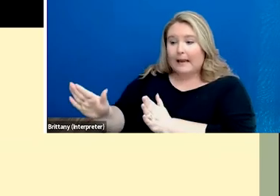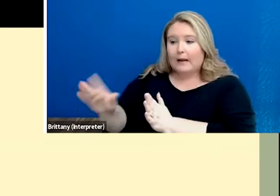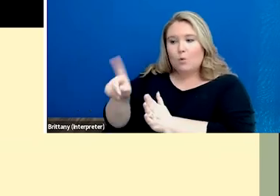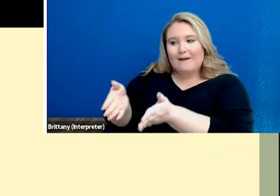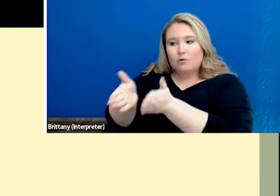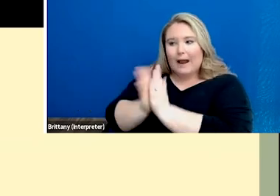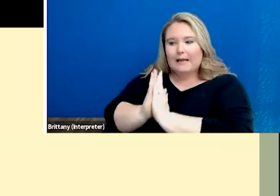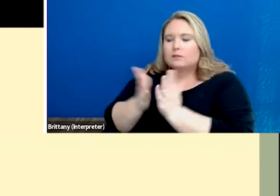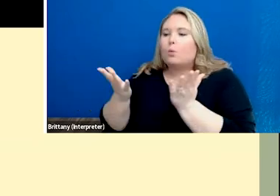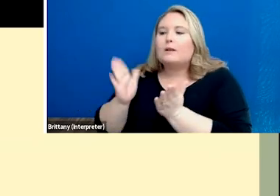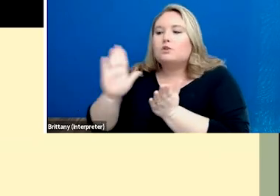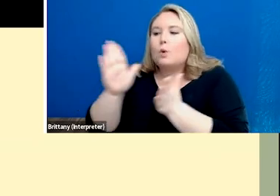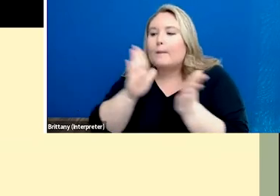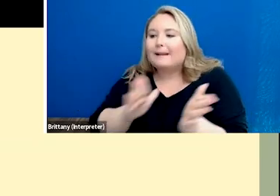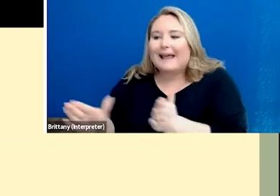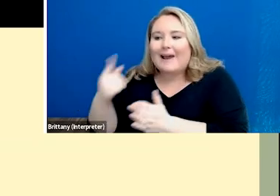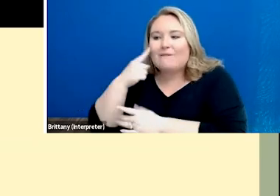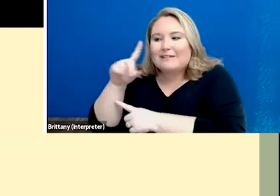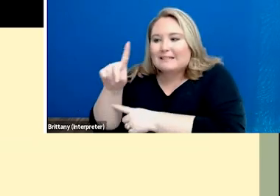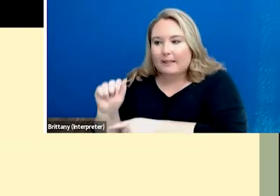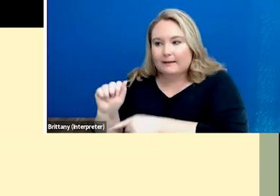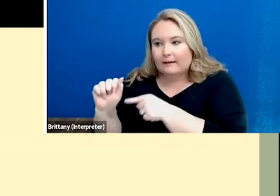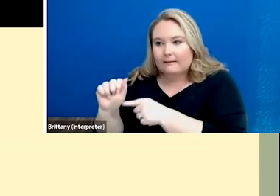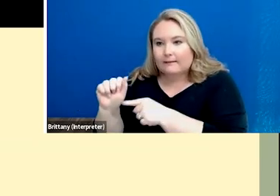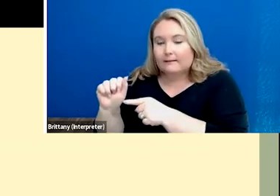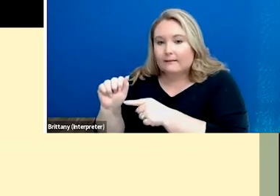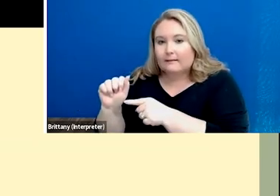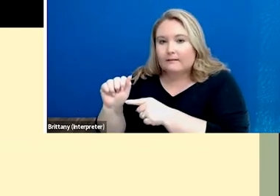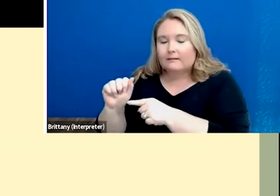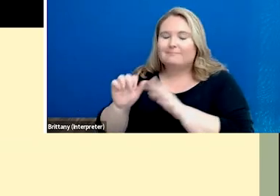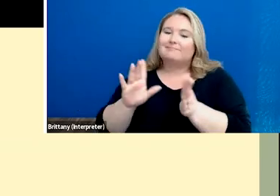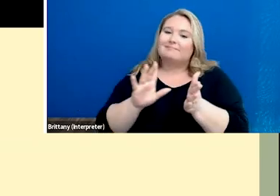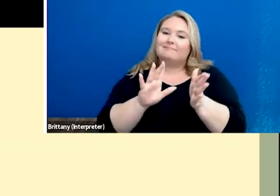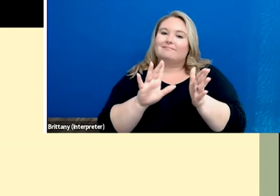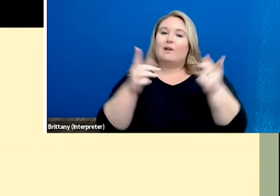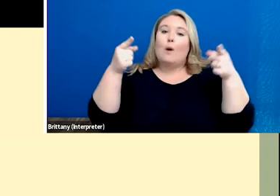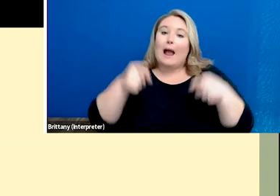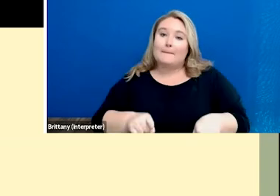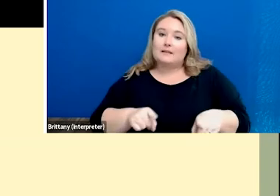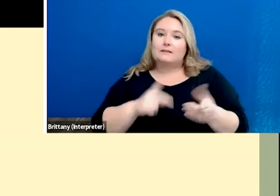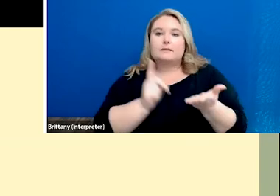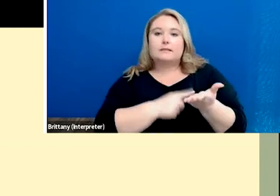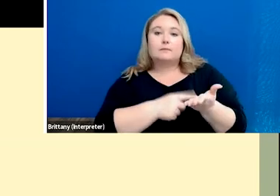We need to stop having people with disabilities be an afterthought to a plan,